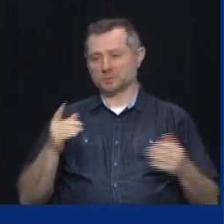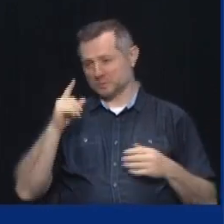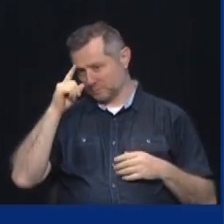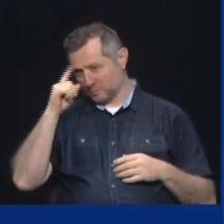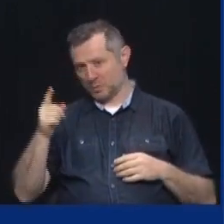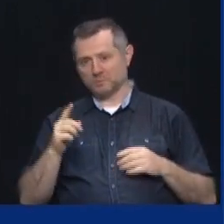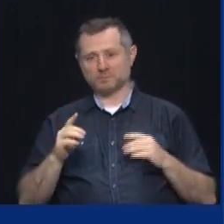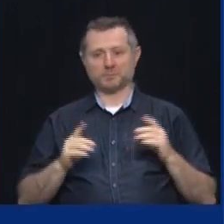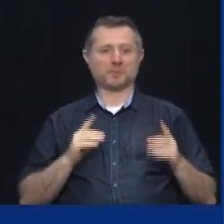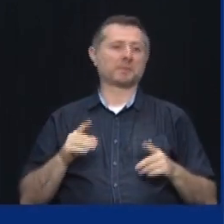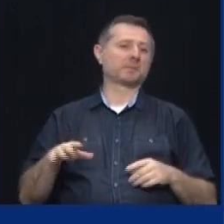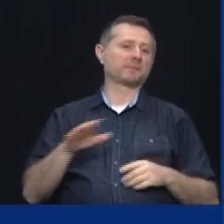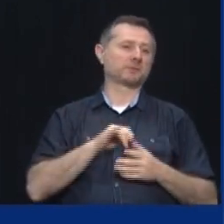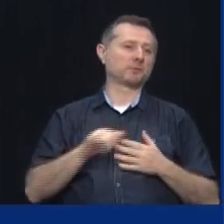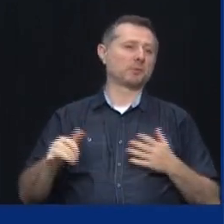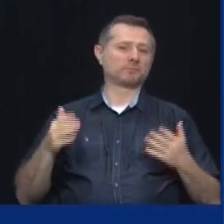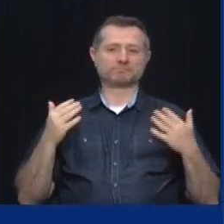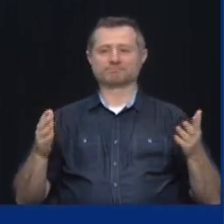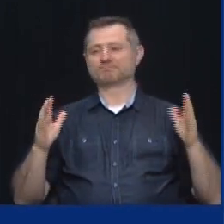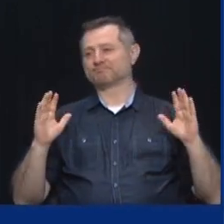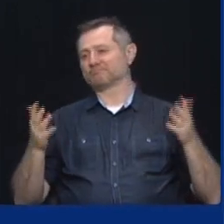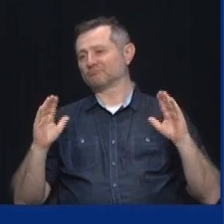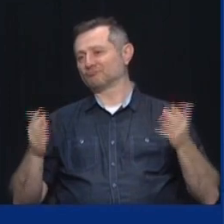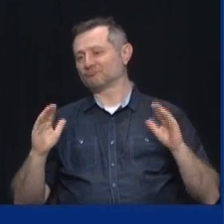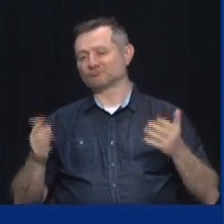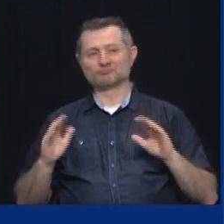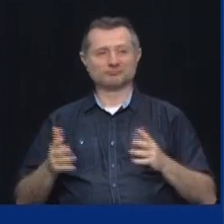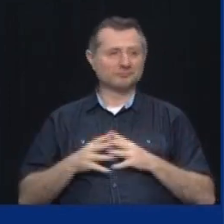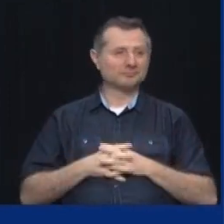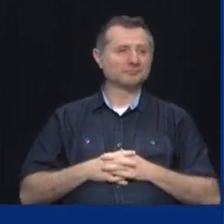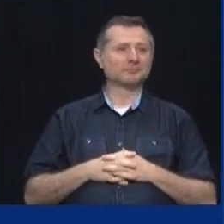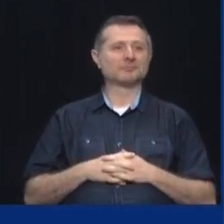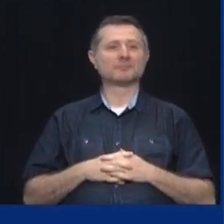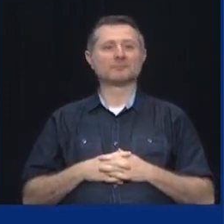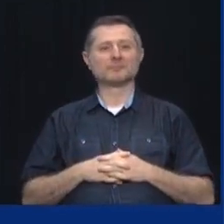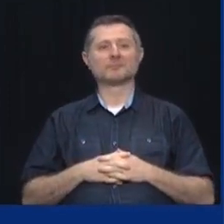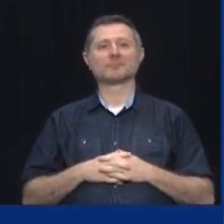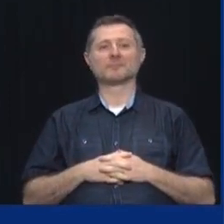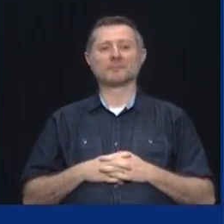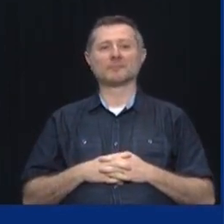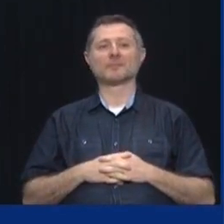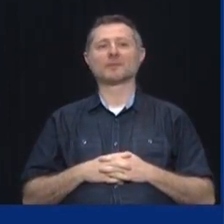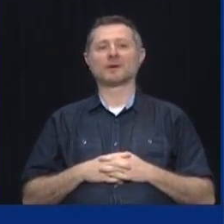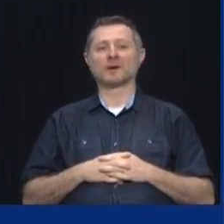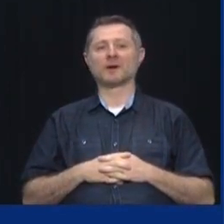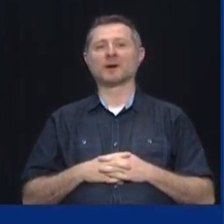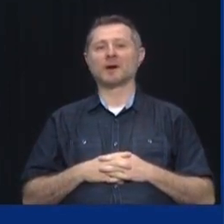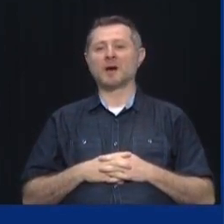WE'RE NOW OVER 20 MILLION. 69.9% OF NEW YORKERS HAVE GOTTEN THE VACCINE. GOD BLESS THE INTELLIGENCE OF